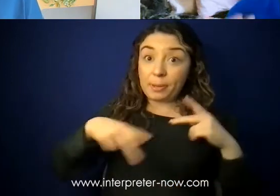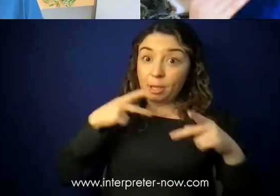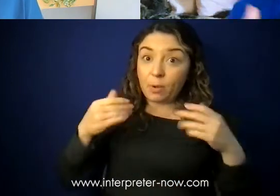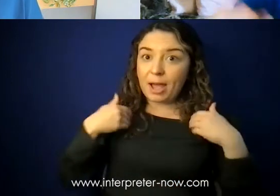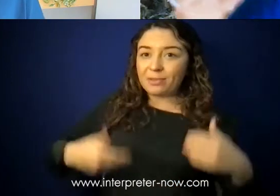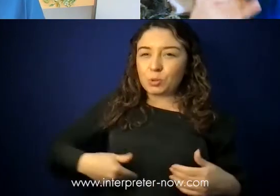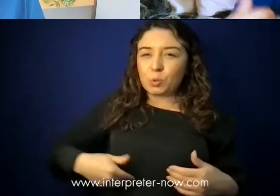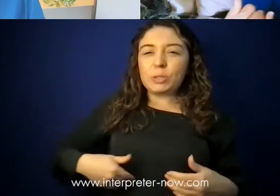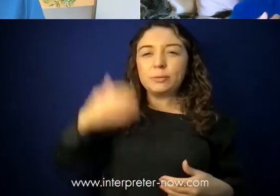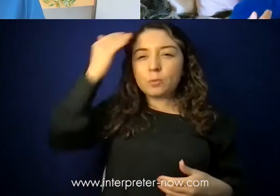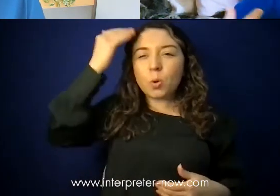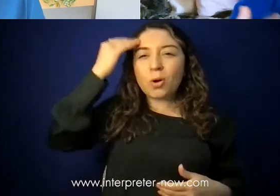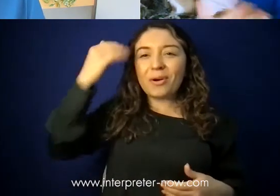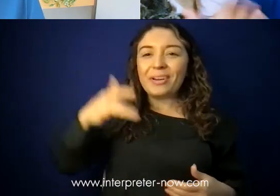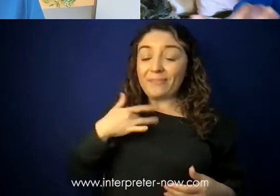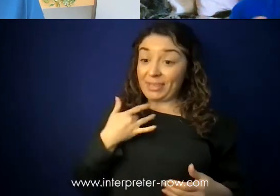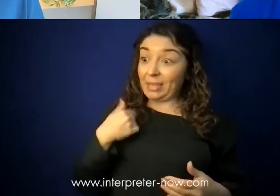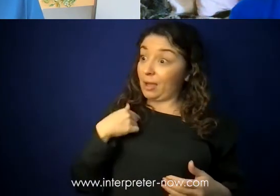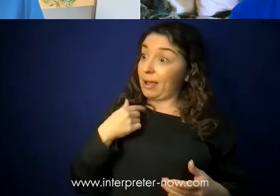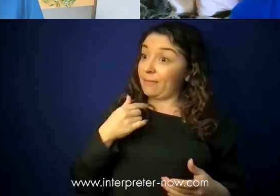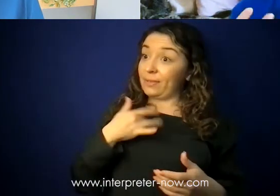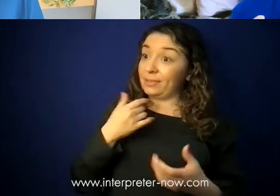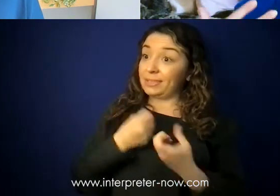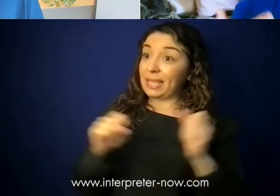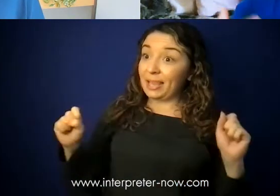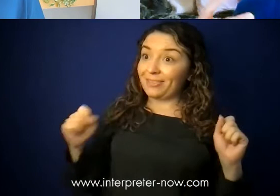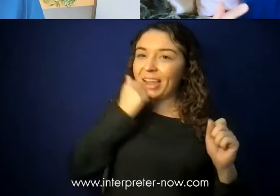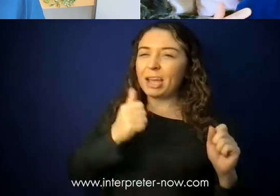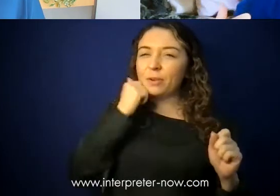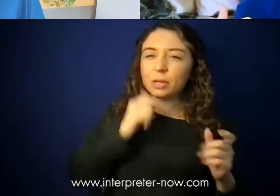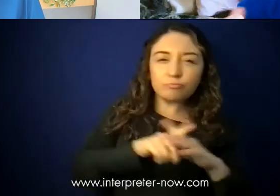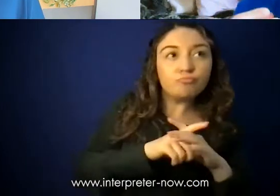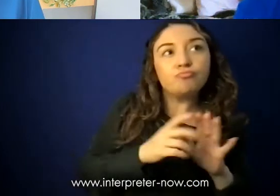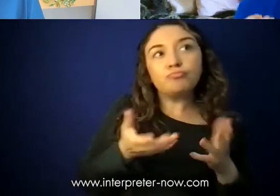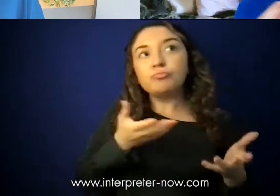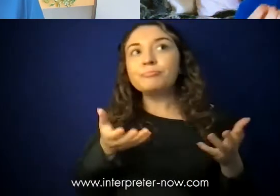We know that we actually experience that probably every day in our lives, where we share something